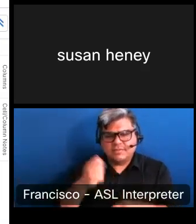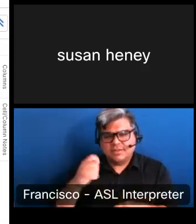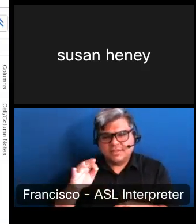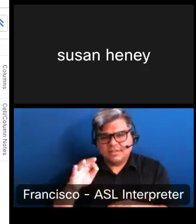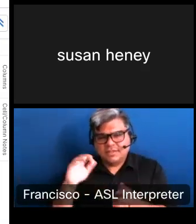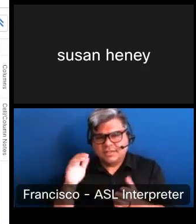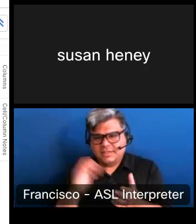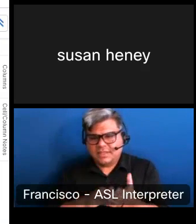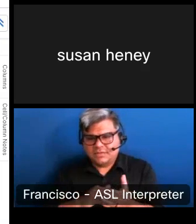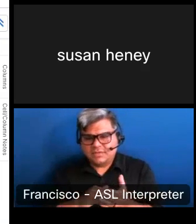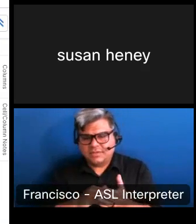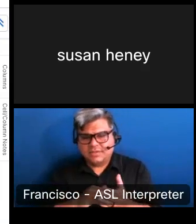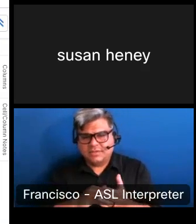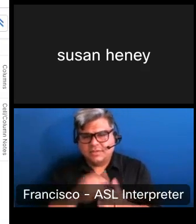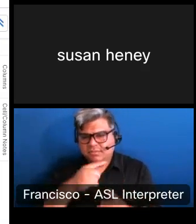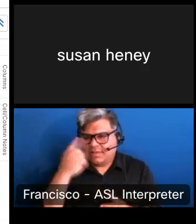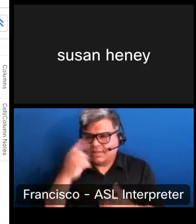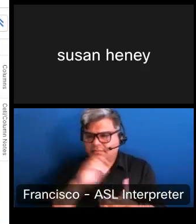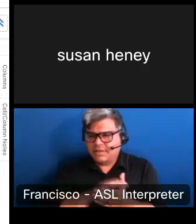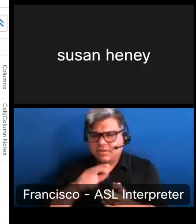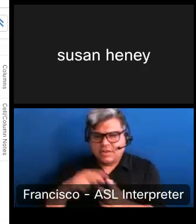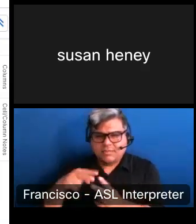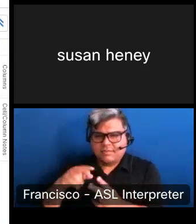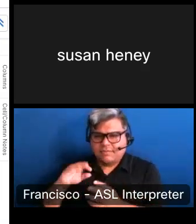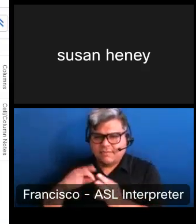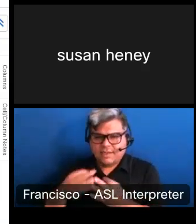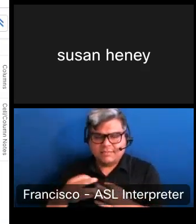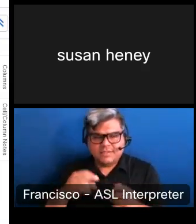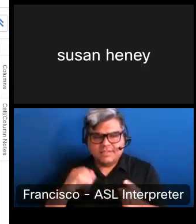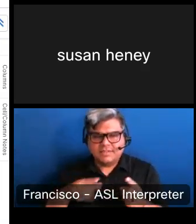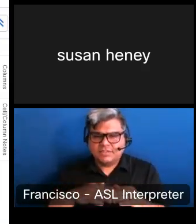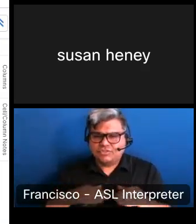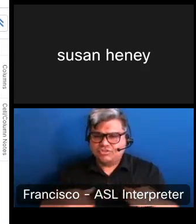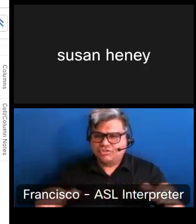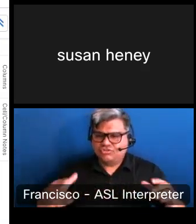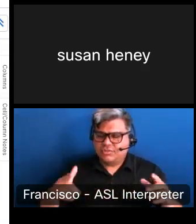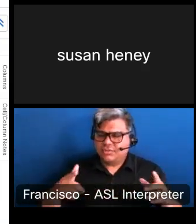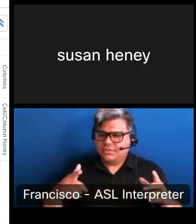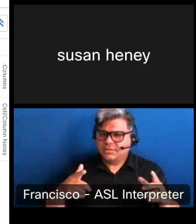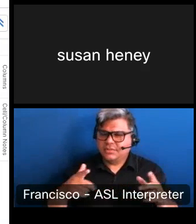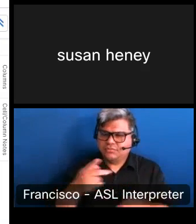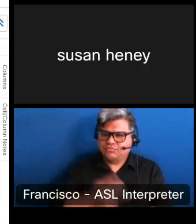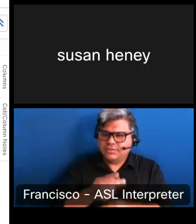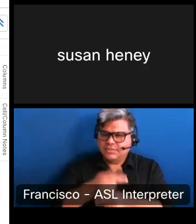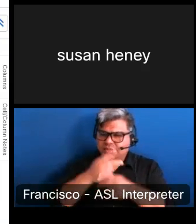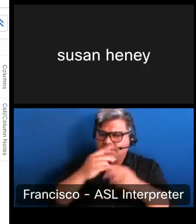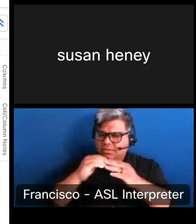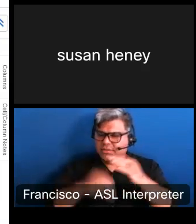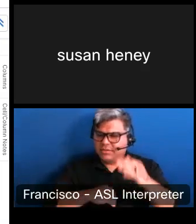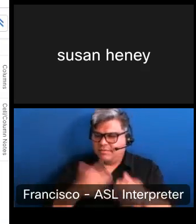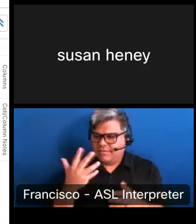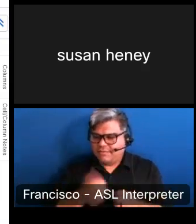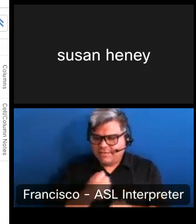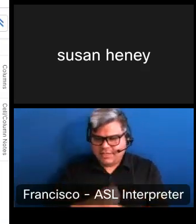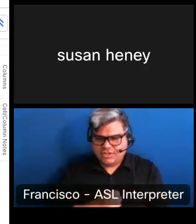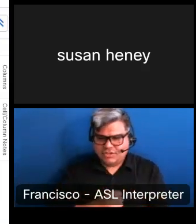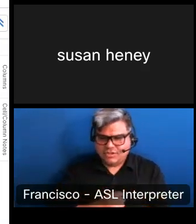married couple families. These are the children that they're raising under 5 years, 6 to 17 years.